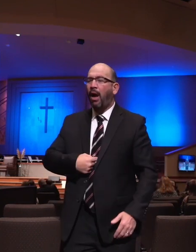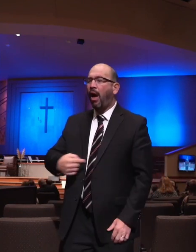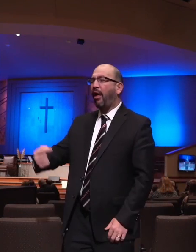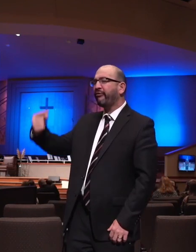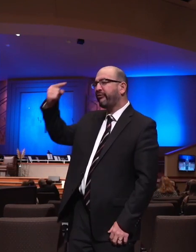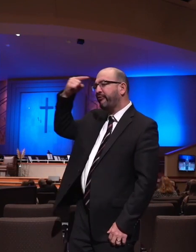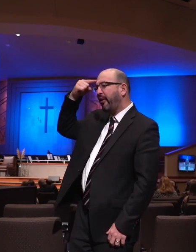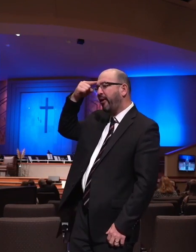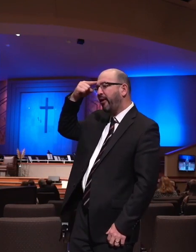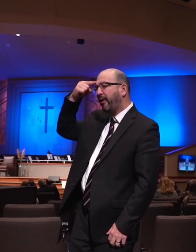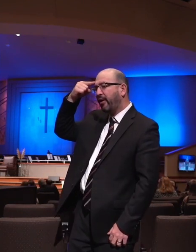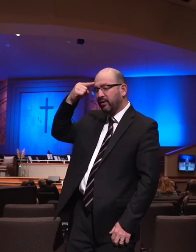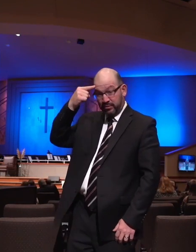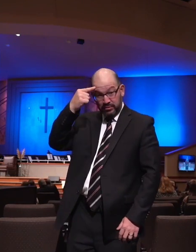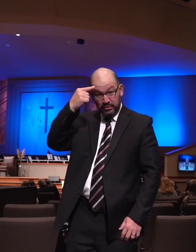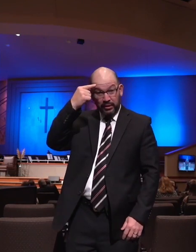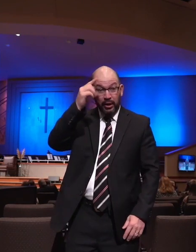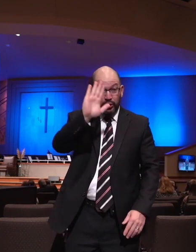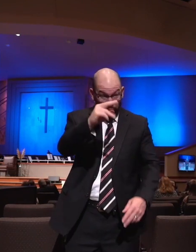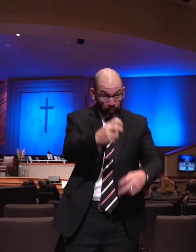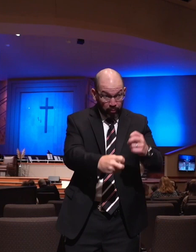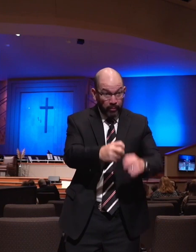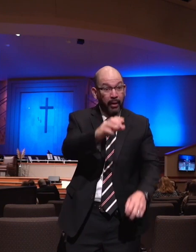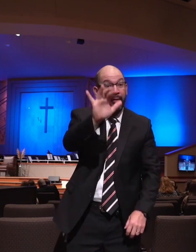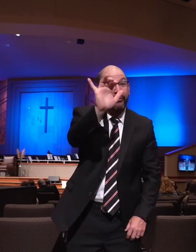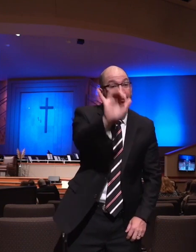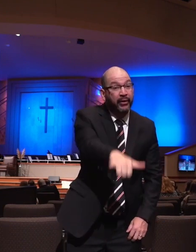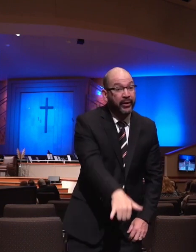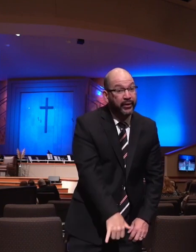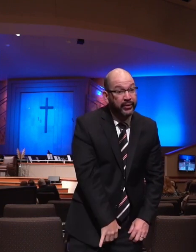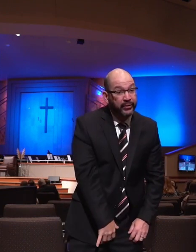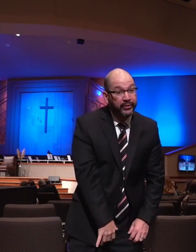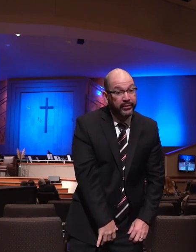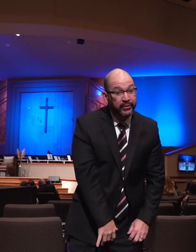Naaman's number one problem it wasn't the way that he thought and there is a